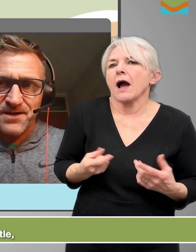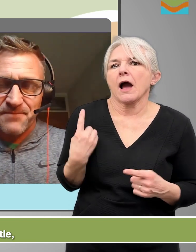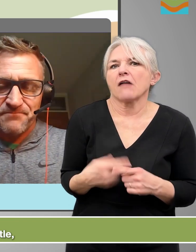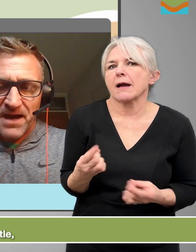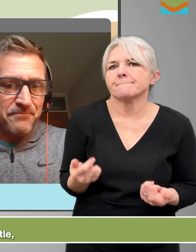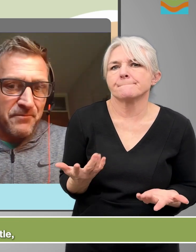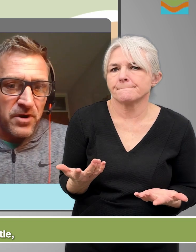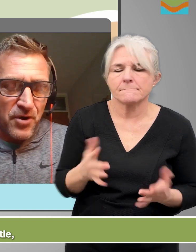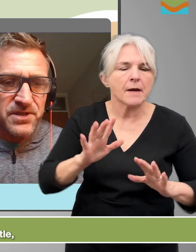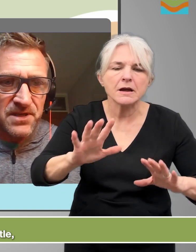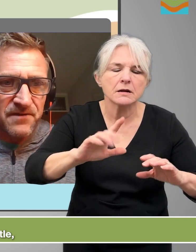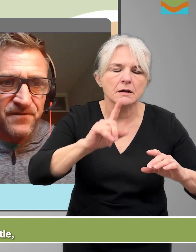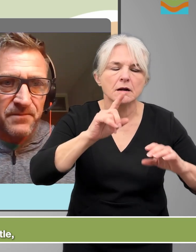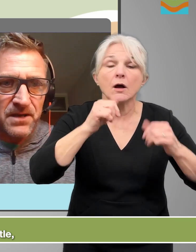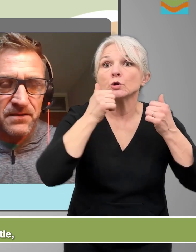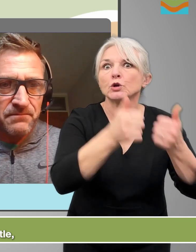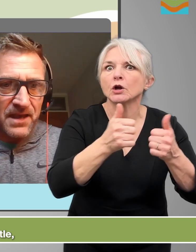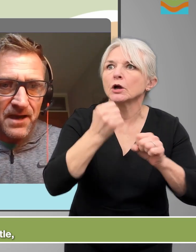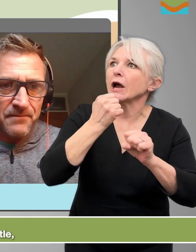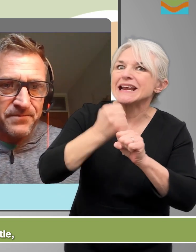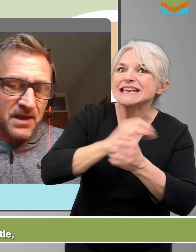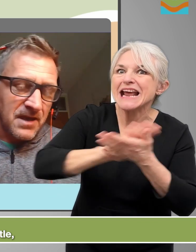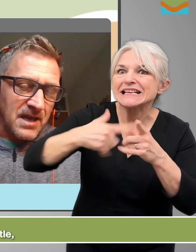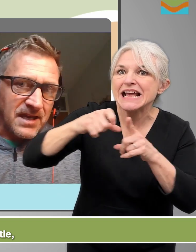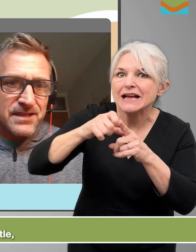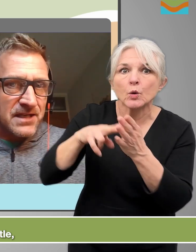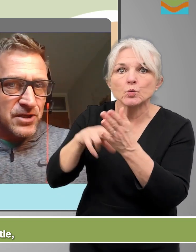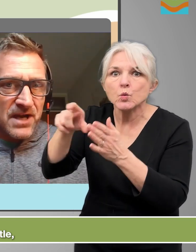And on a positive, I mean, Gateshead Newcastle,